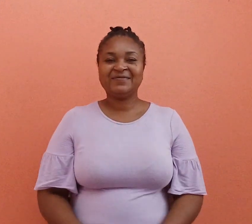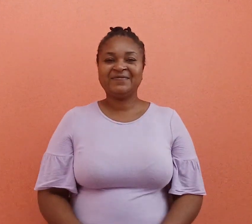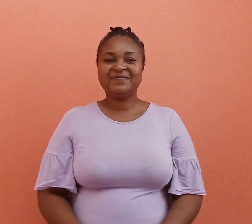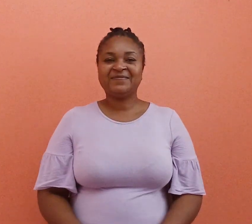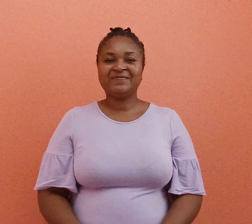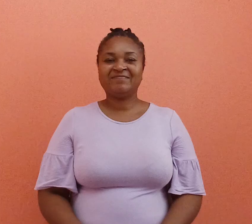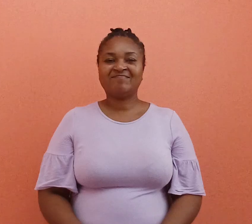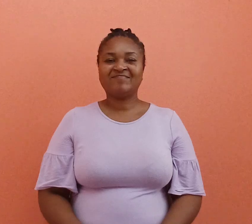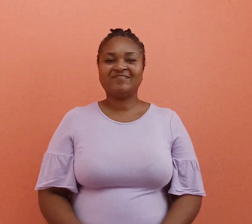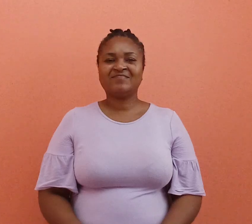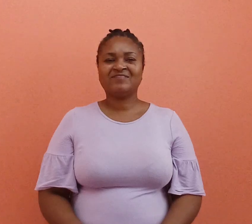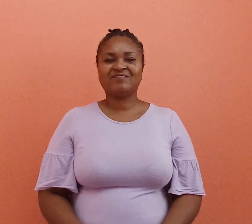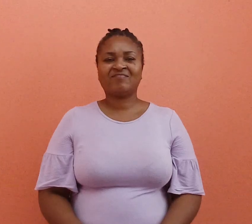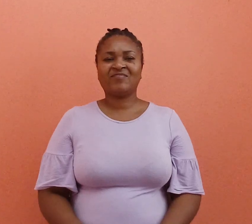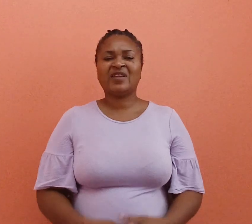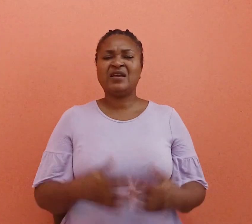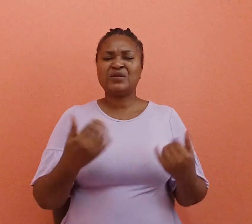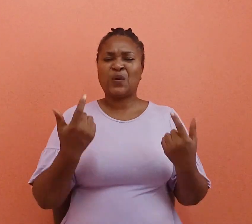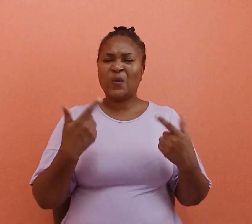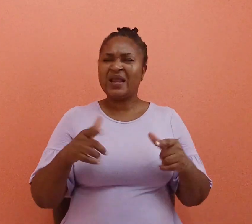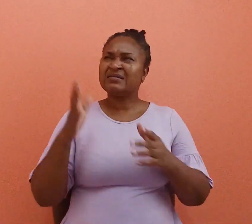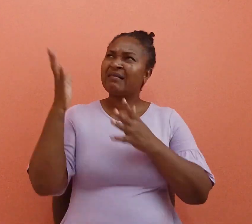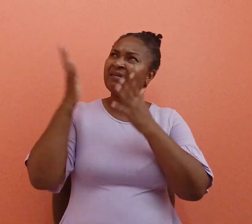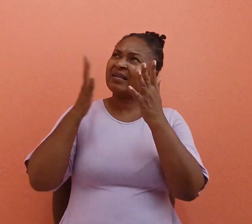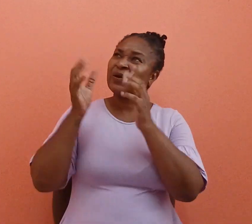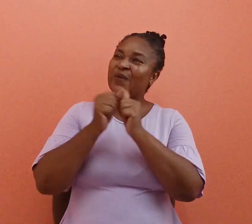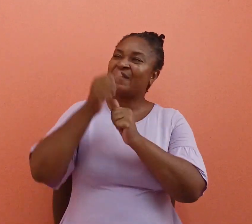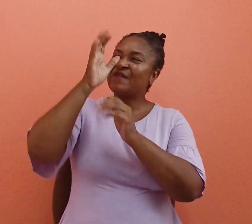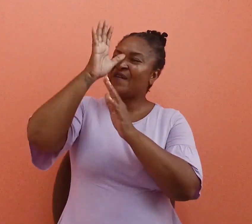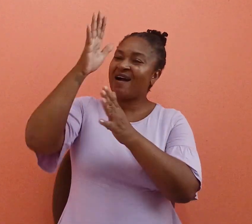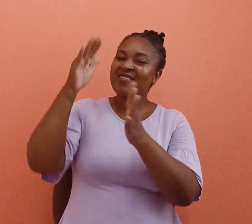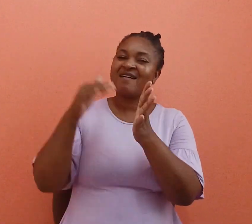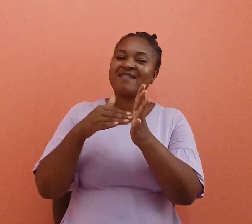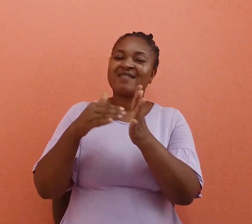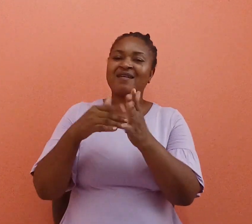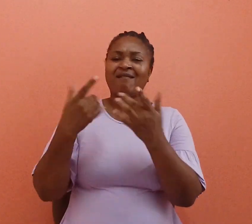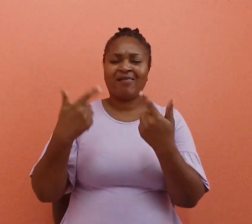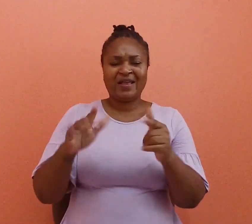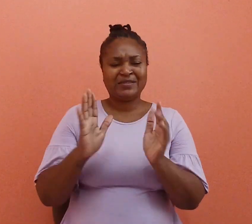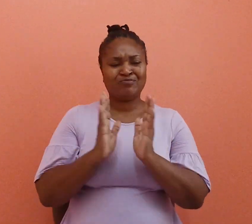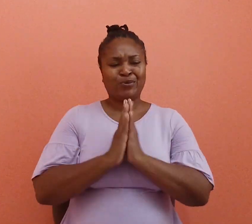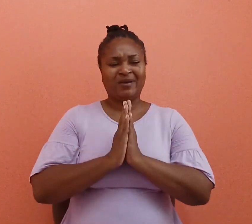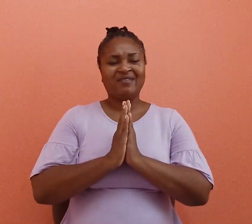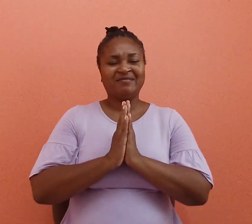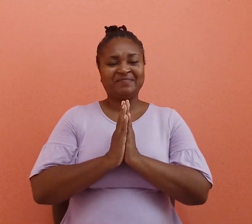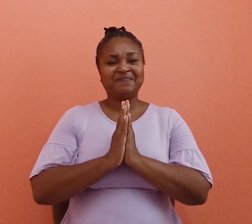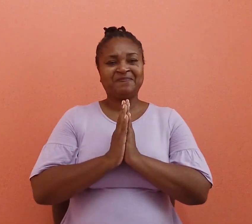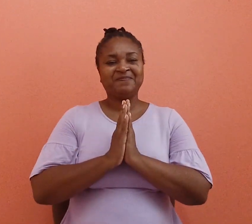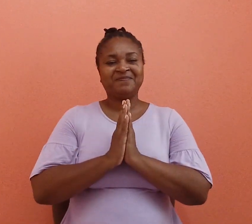So let us talk to our father again.